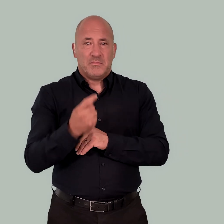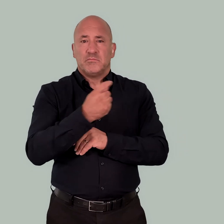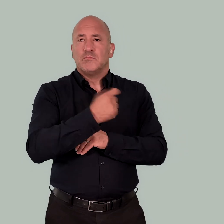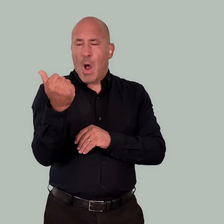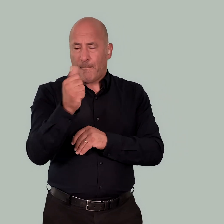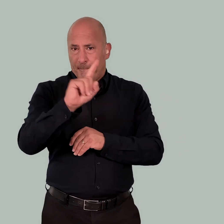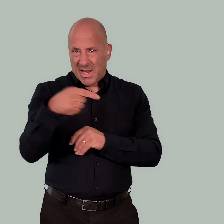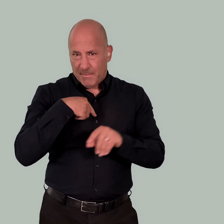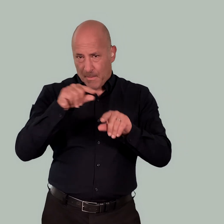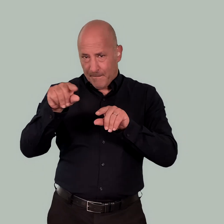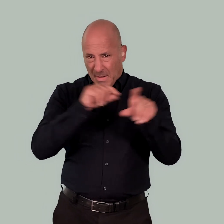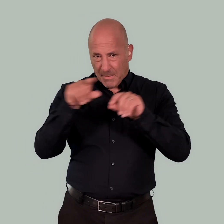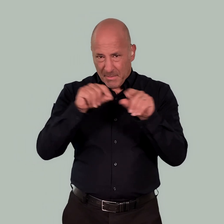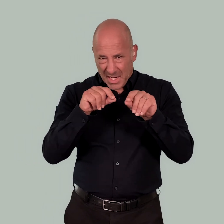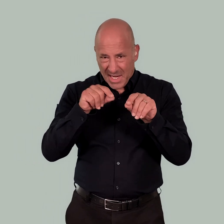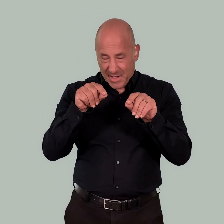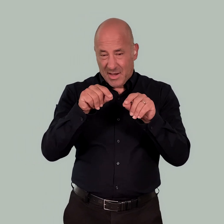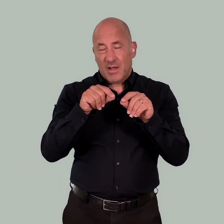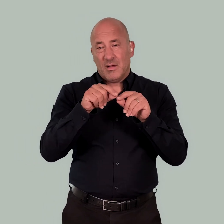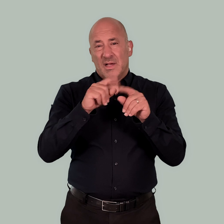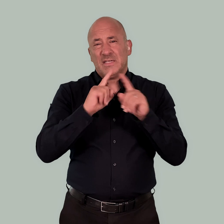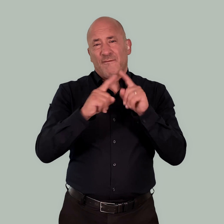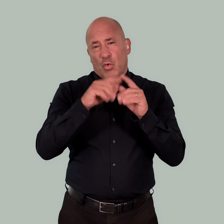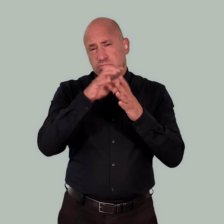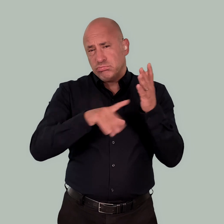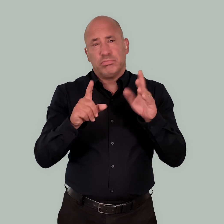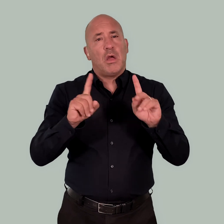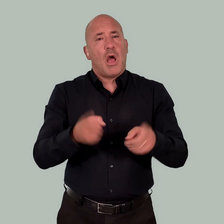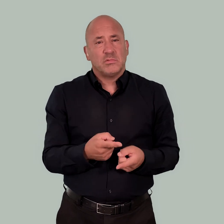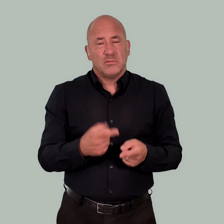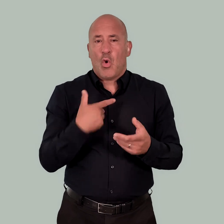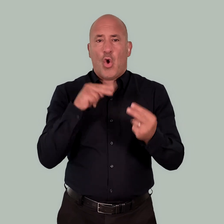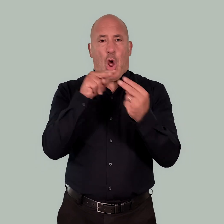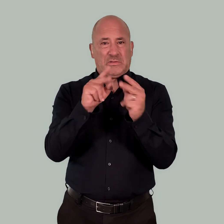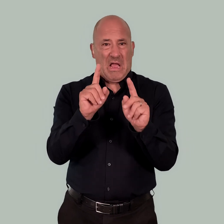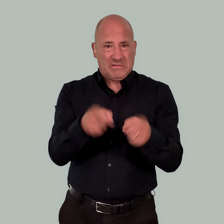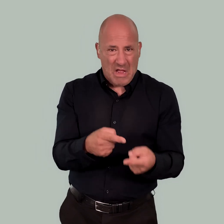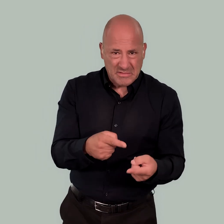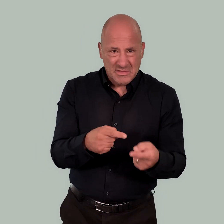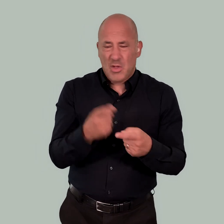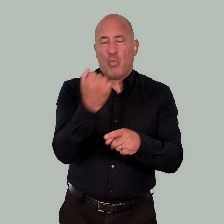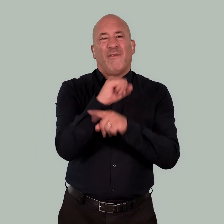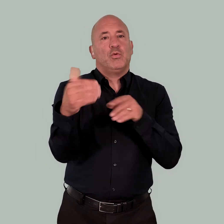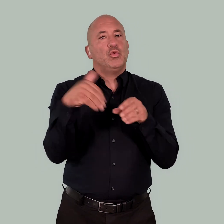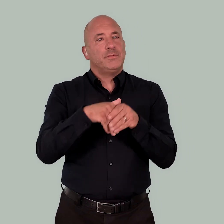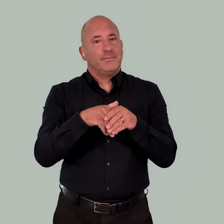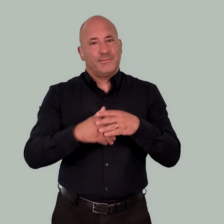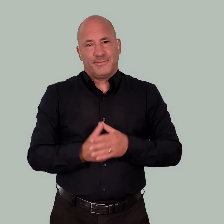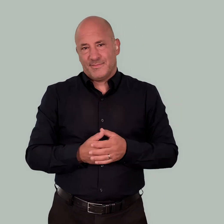Some people selected for the survey were unable to complete the long interview, could not be contacted, or refused to take part.